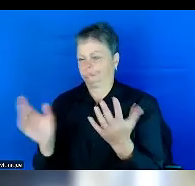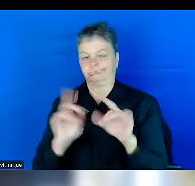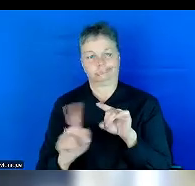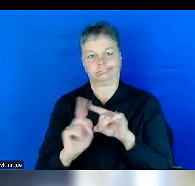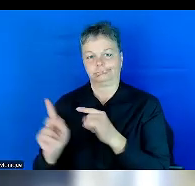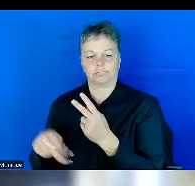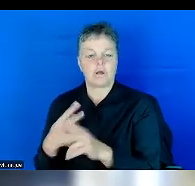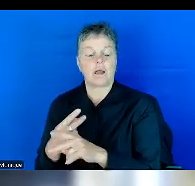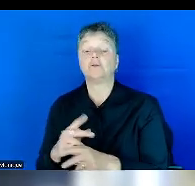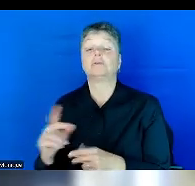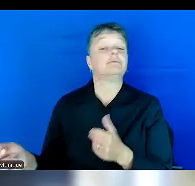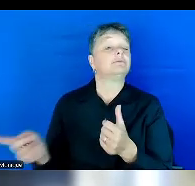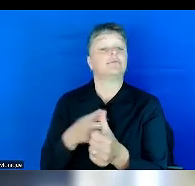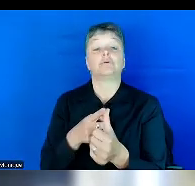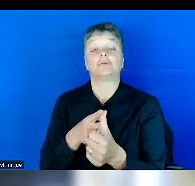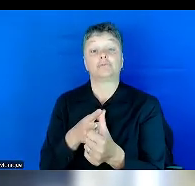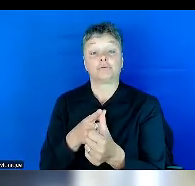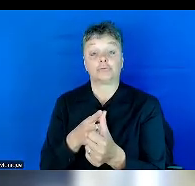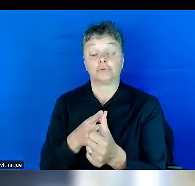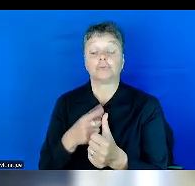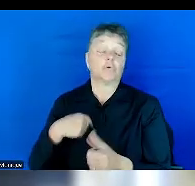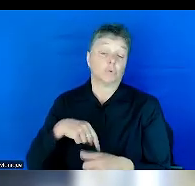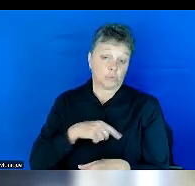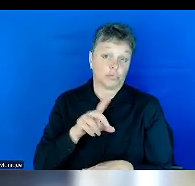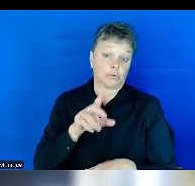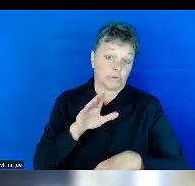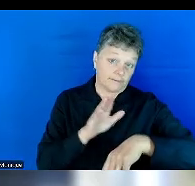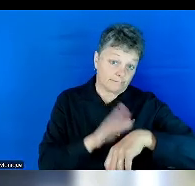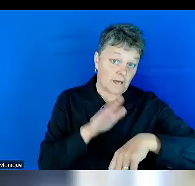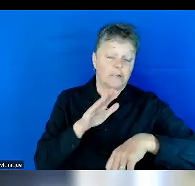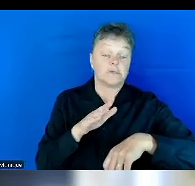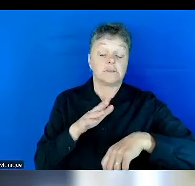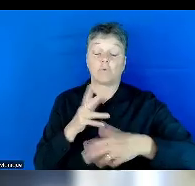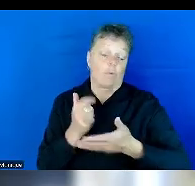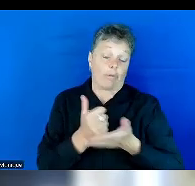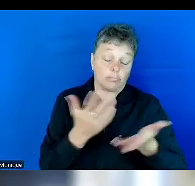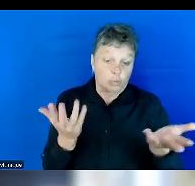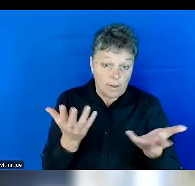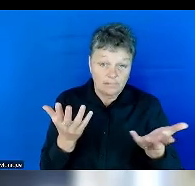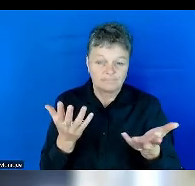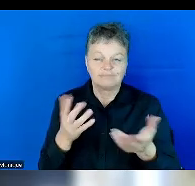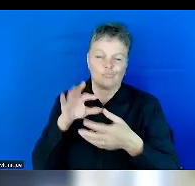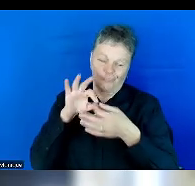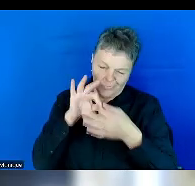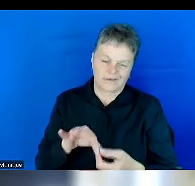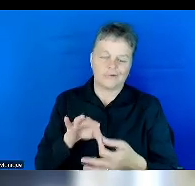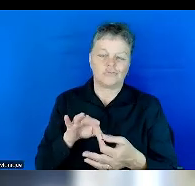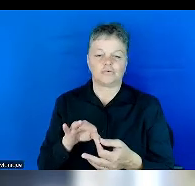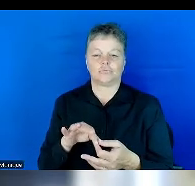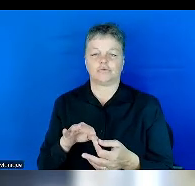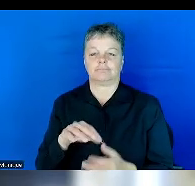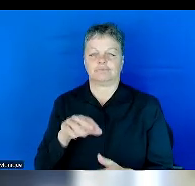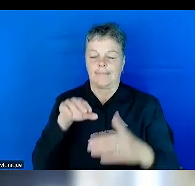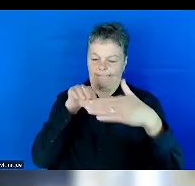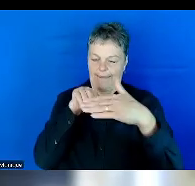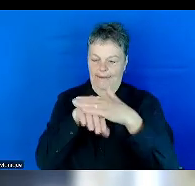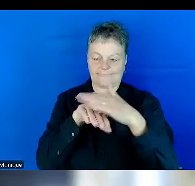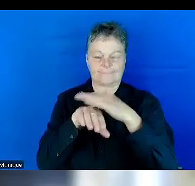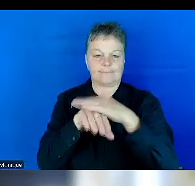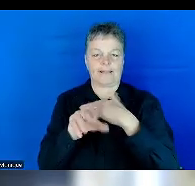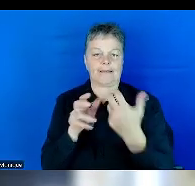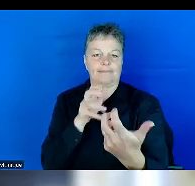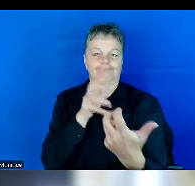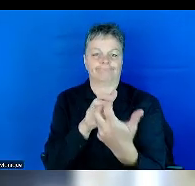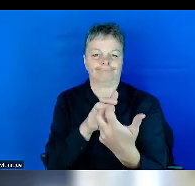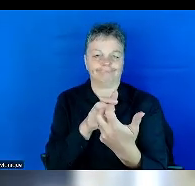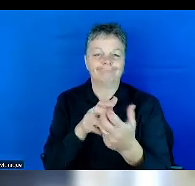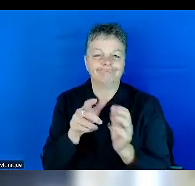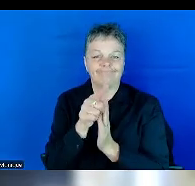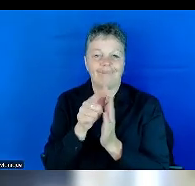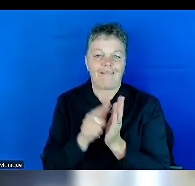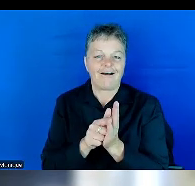on um or some help is accessibility laws. Um and uh when we're talking about accessibility laws,